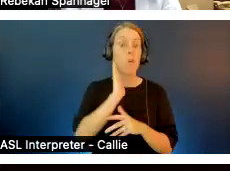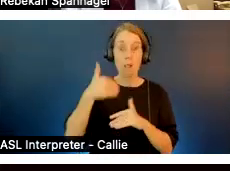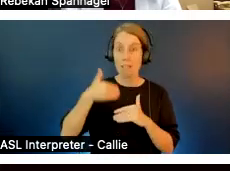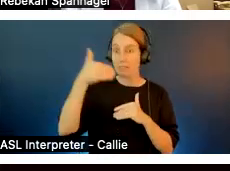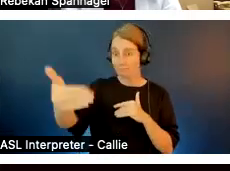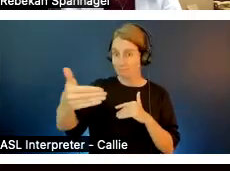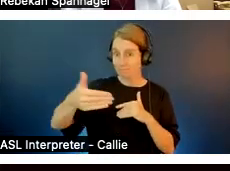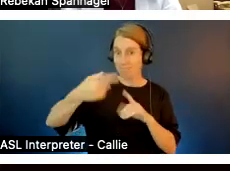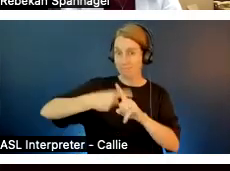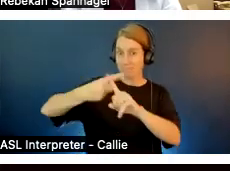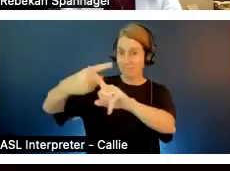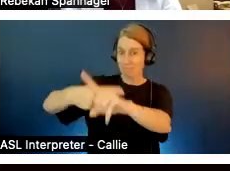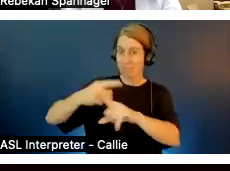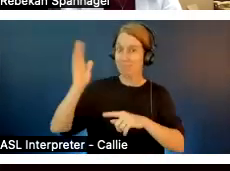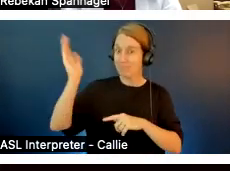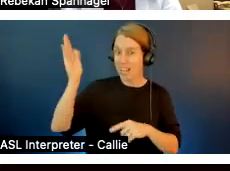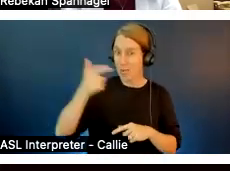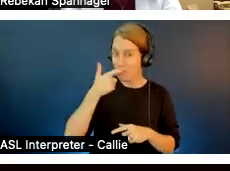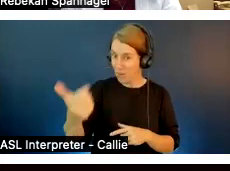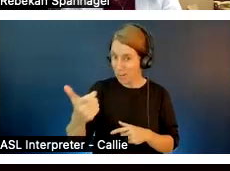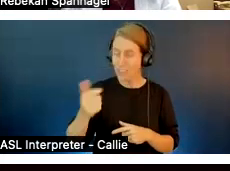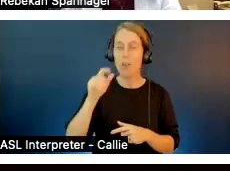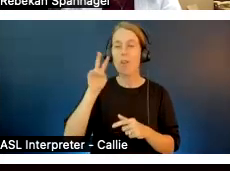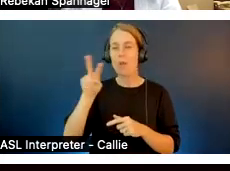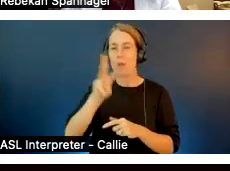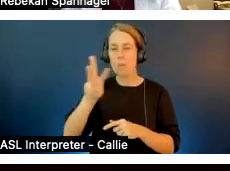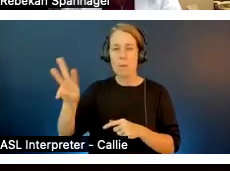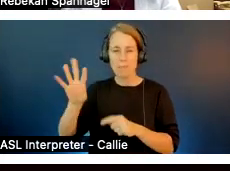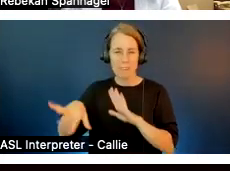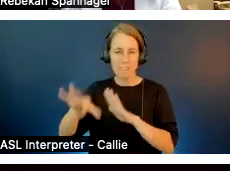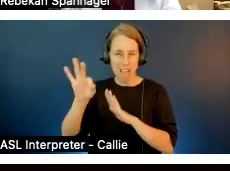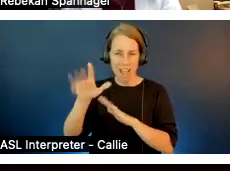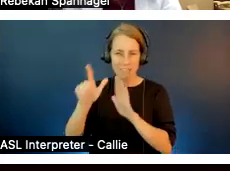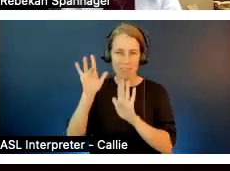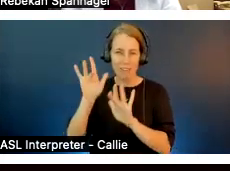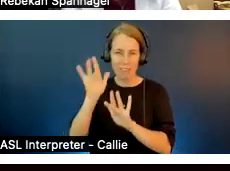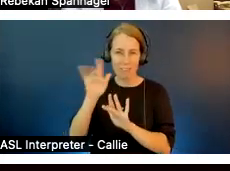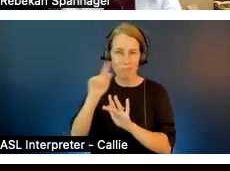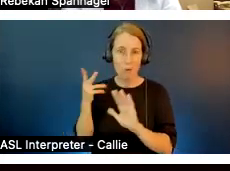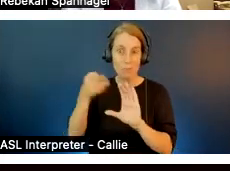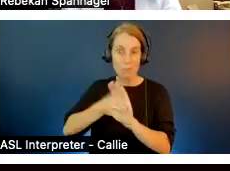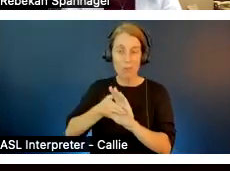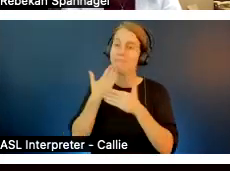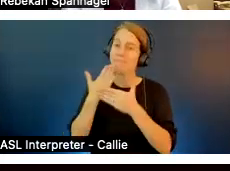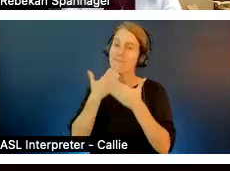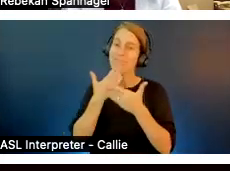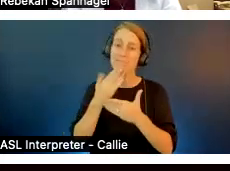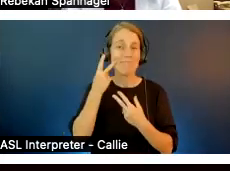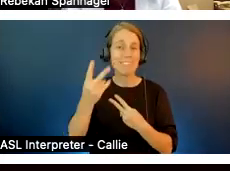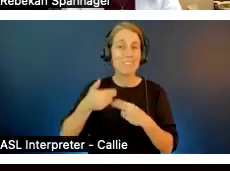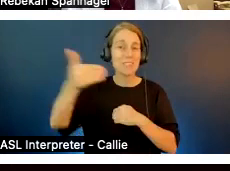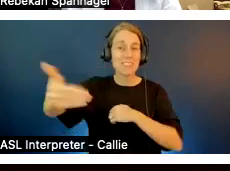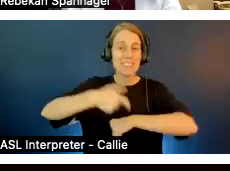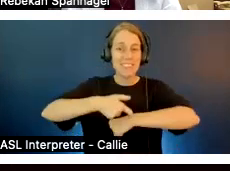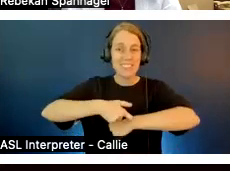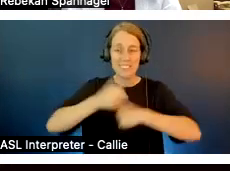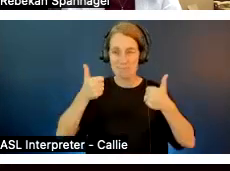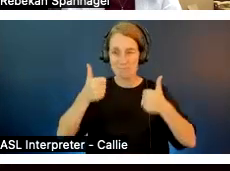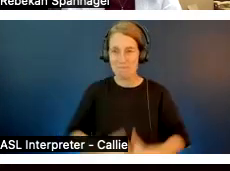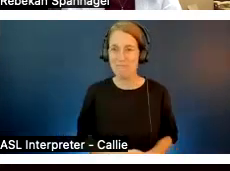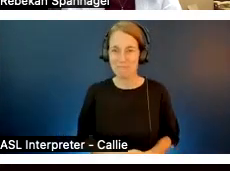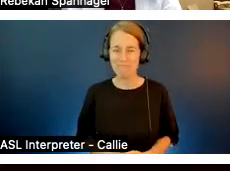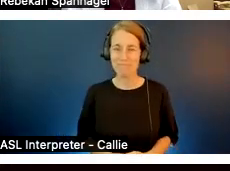links and we appreciate everyone coming and we will see you again next time hopefully thank you